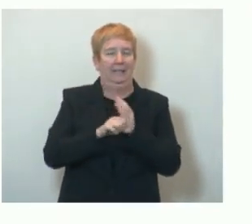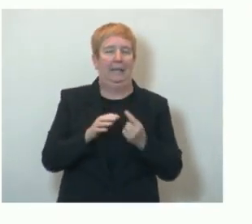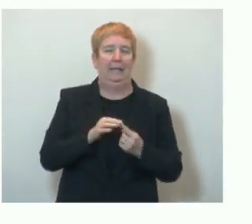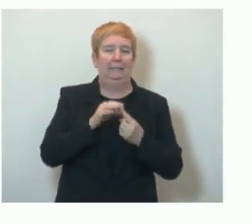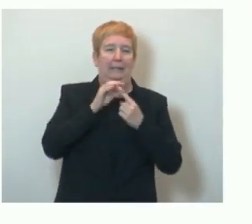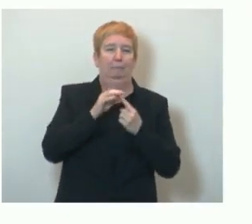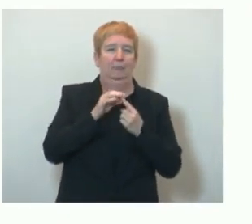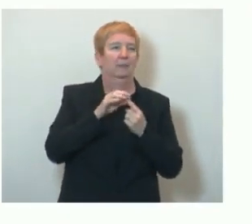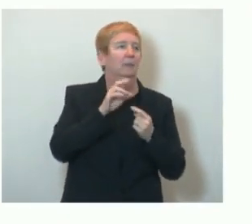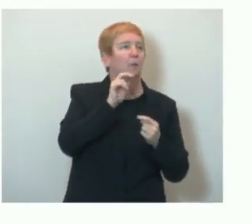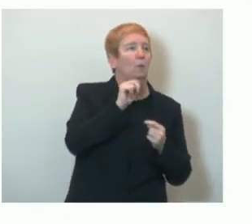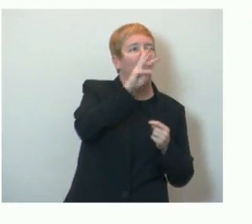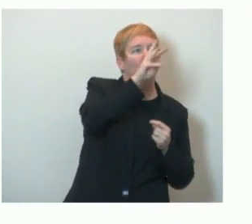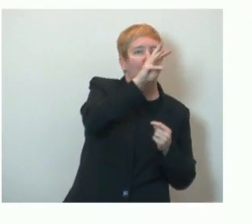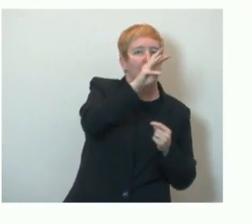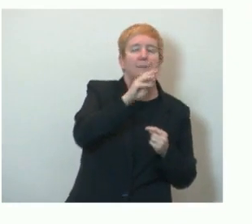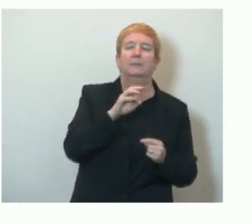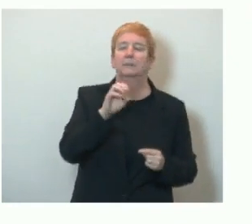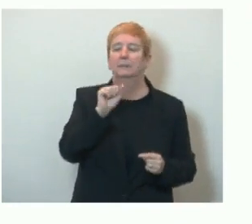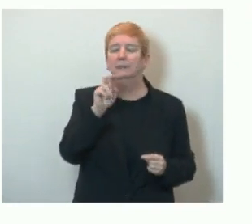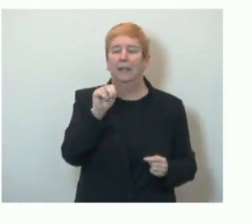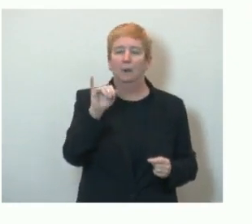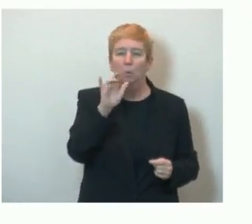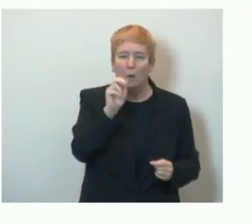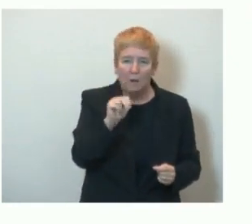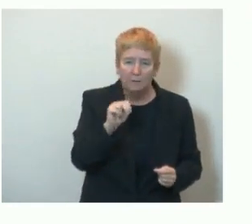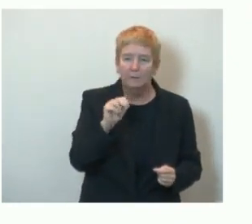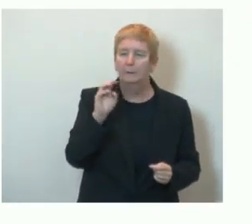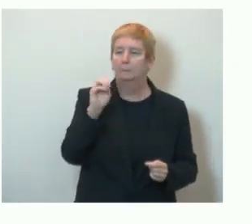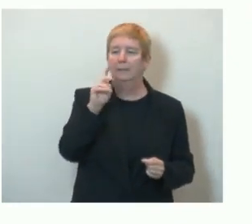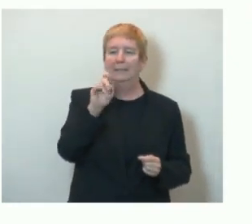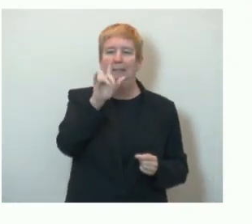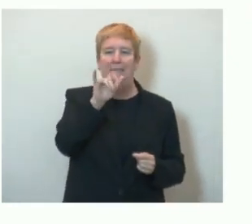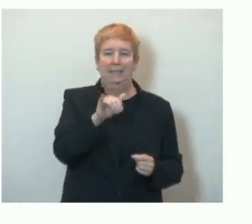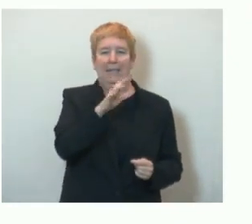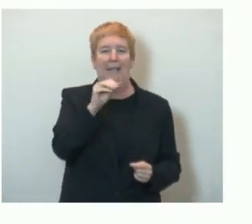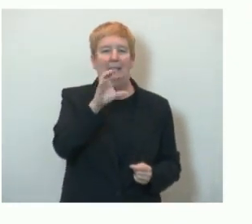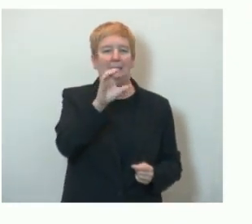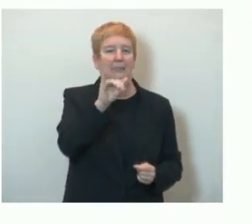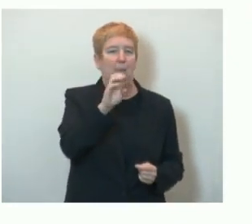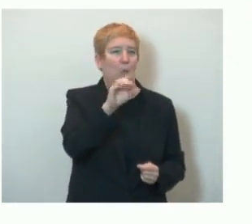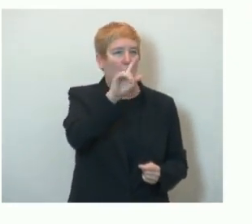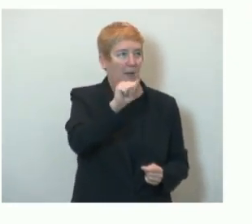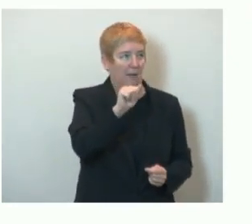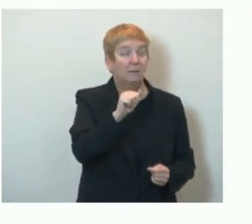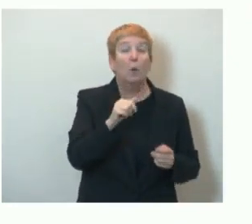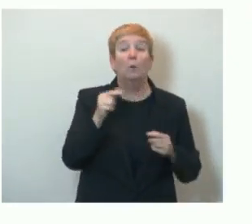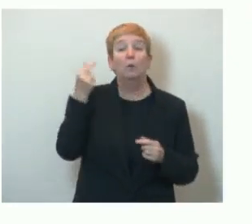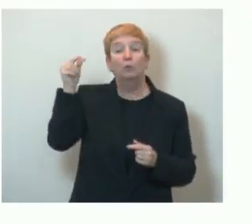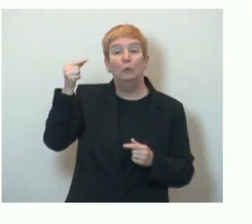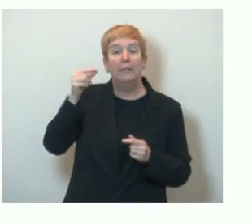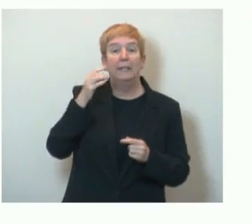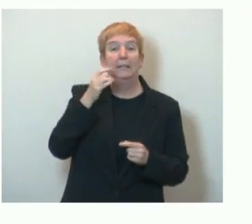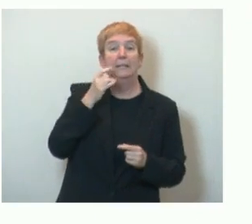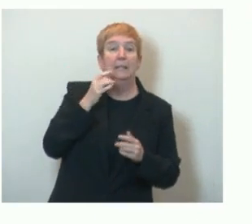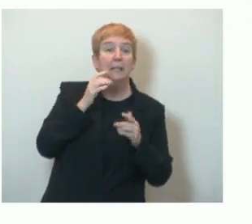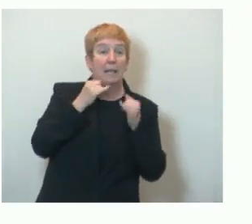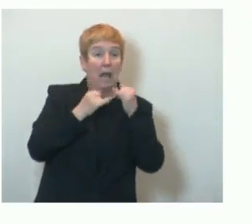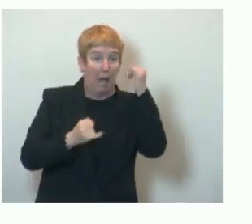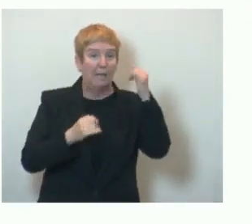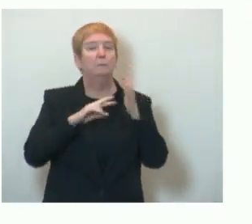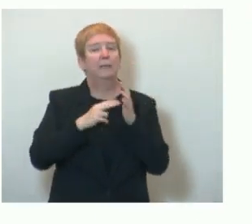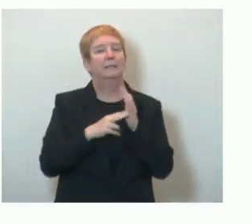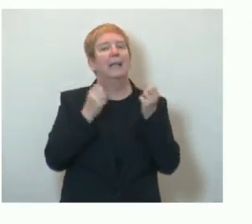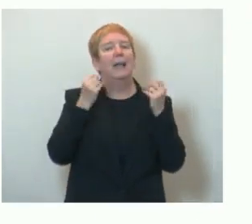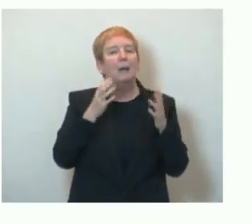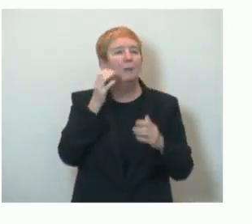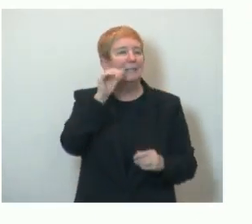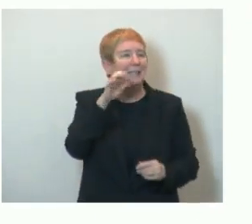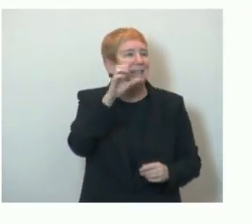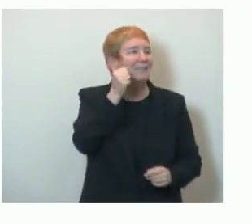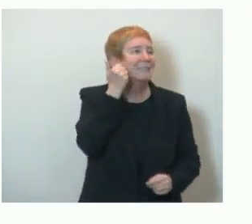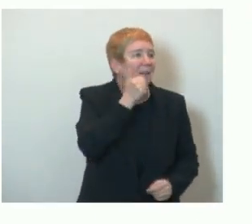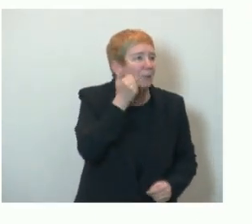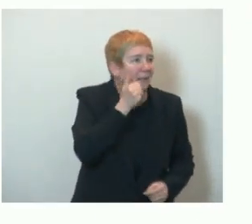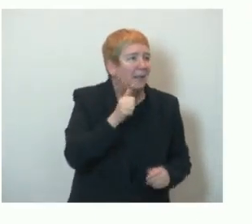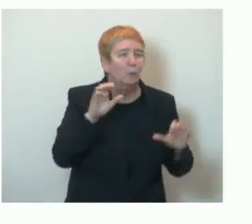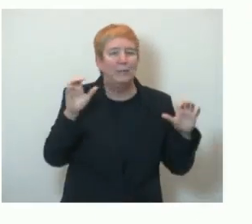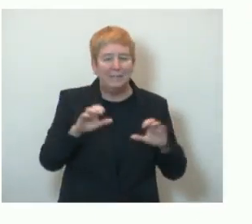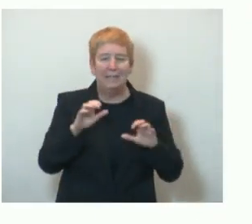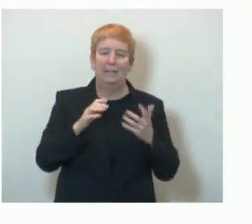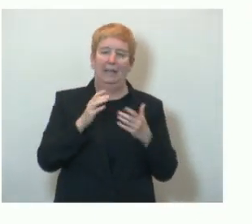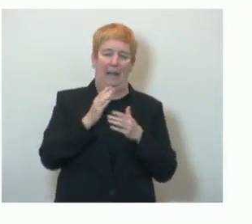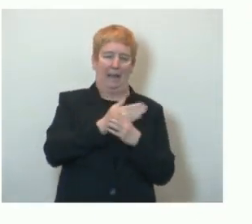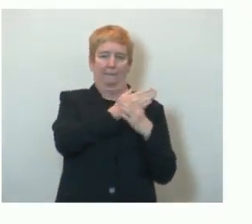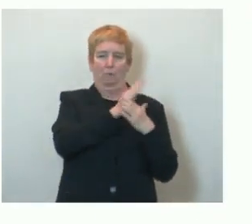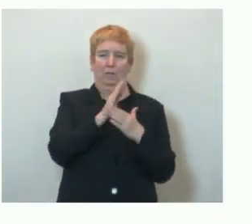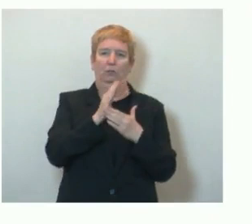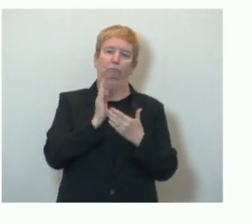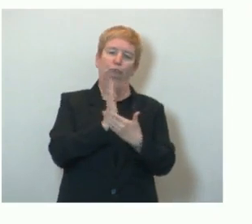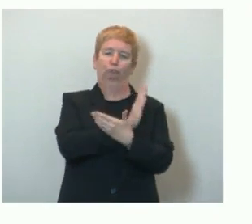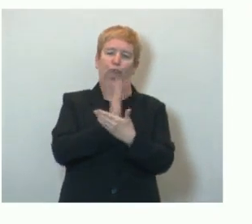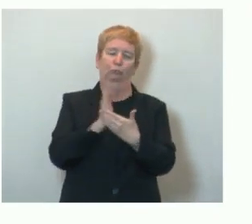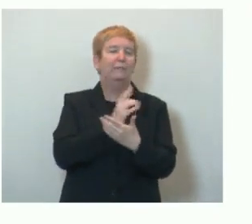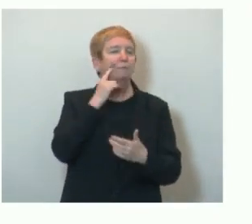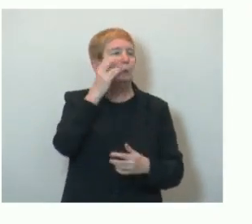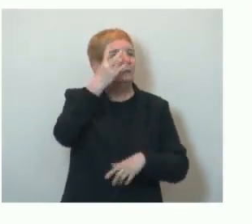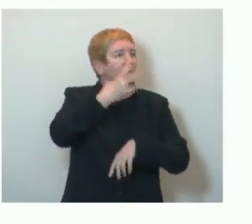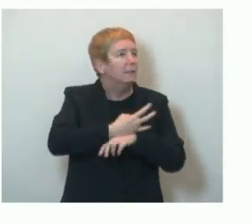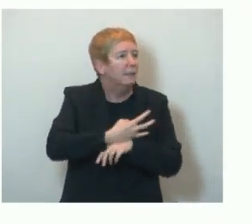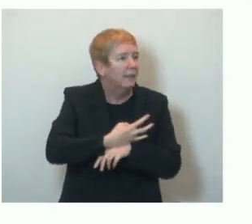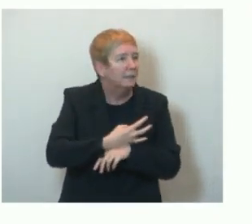AND SO THE GREEN LINE IS EVERY COUNTY IN THE STATE EXCEPT FOR THE THREE NORTH WEST COUNTIES SAN JUAN MCKINLEY AND SEE BELOW THAT GREEN LINE IS THE NUMBER OF NEW CASES PER DAY AND THEY DID A